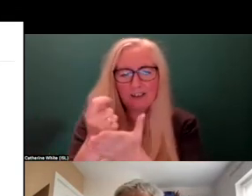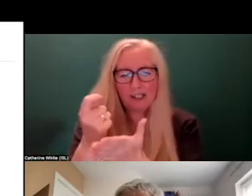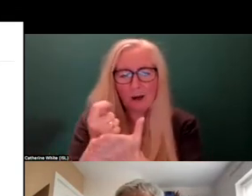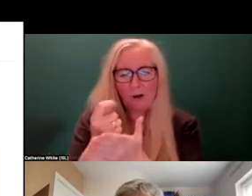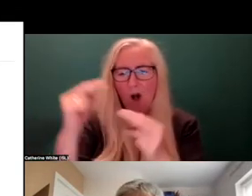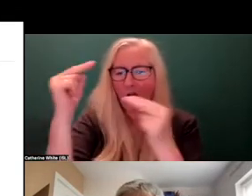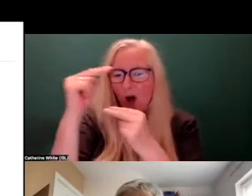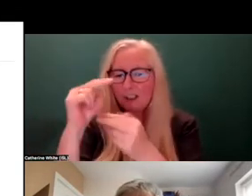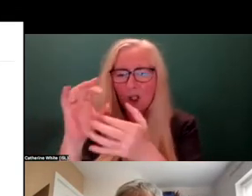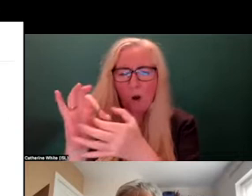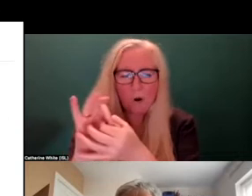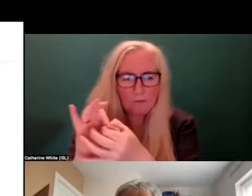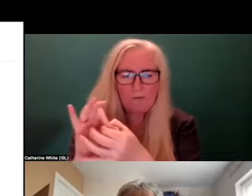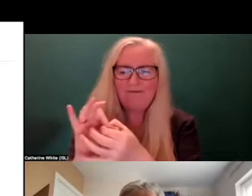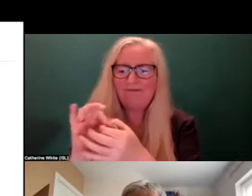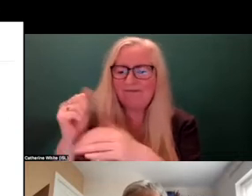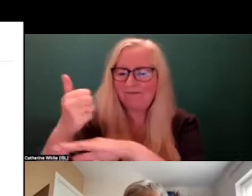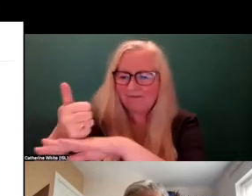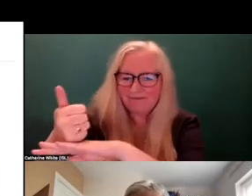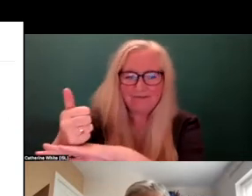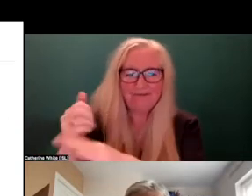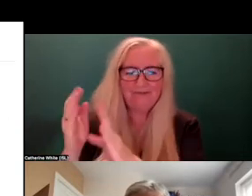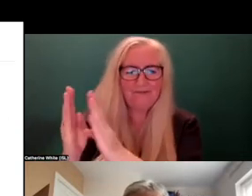long time, long term nursing settings.